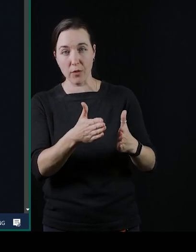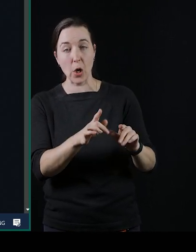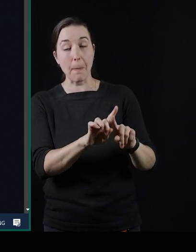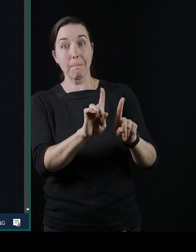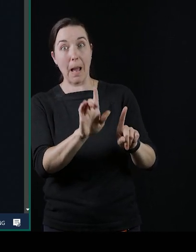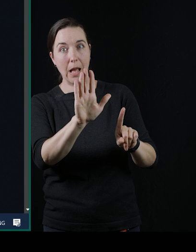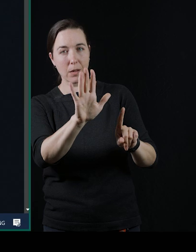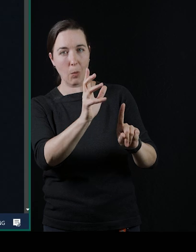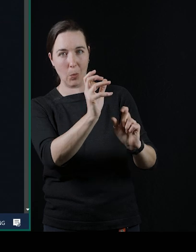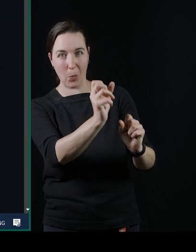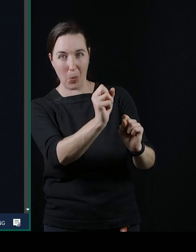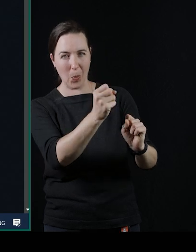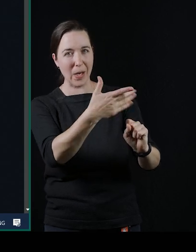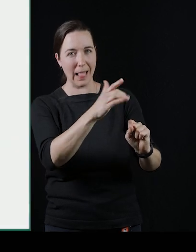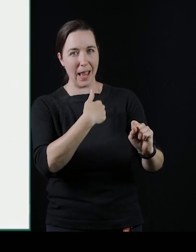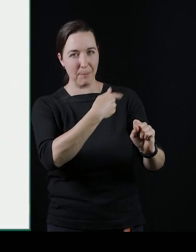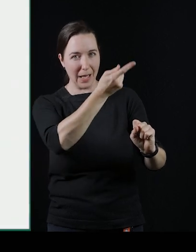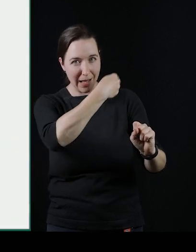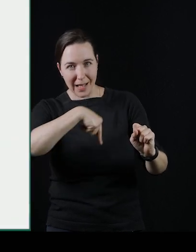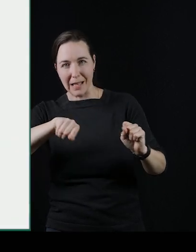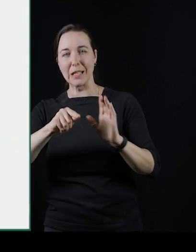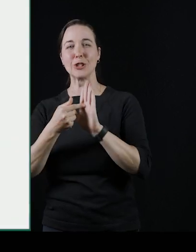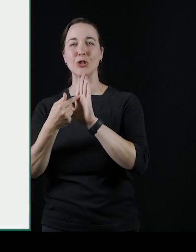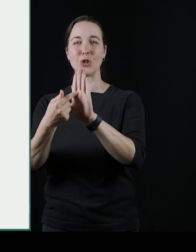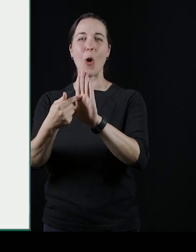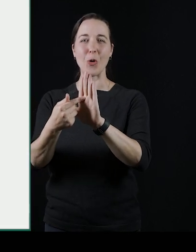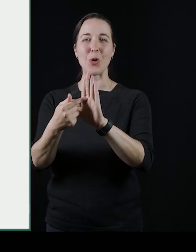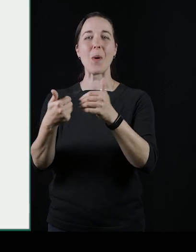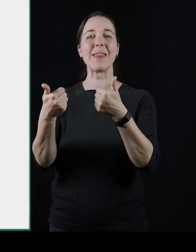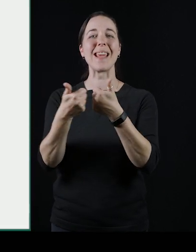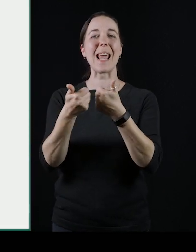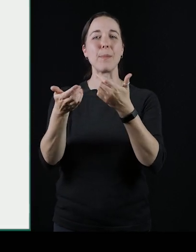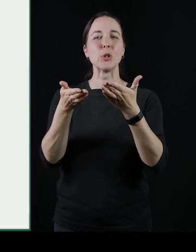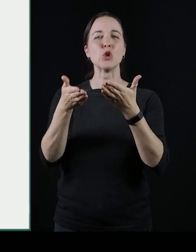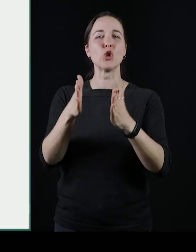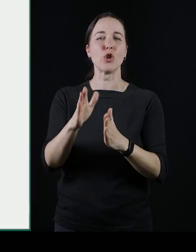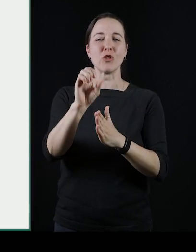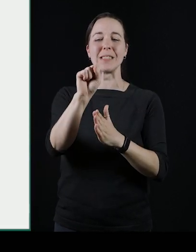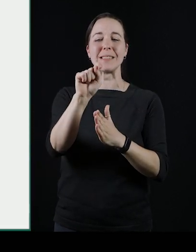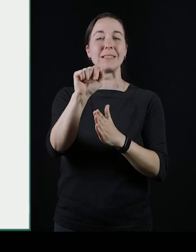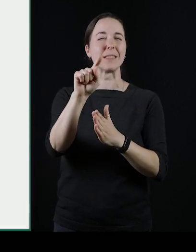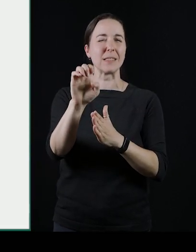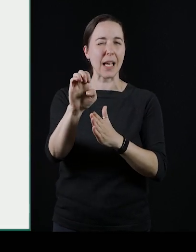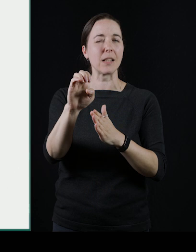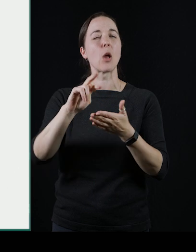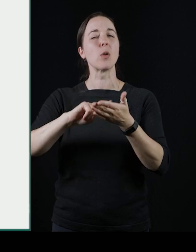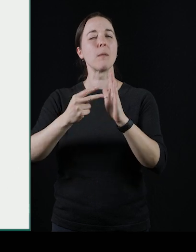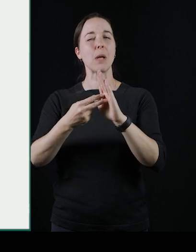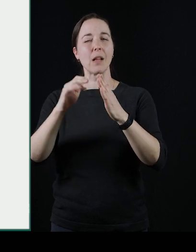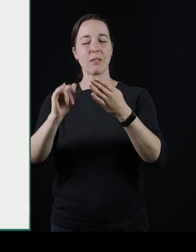But before we go that, let me take a quick break to show you about the game server state, right? This is a system the same stakes,